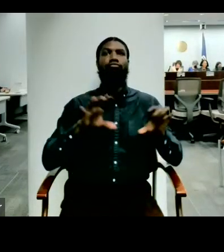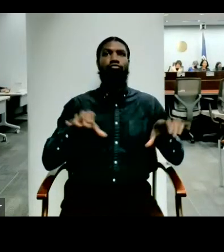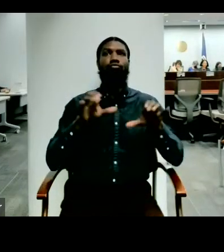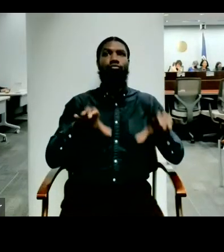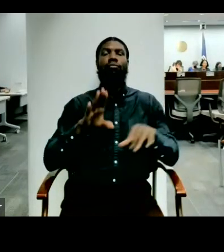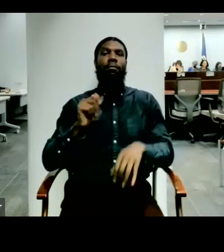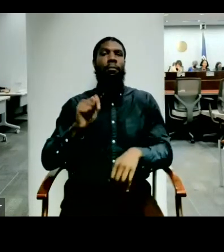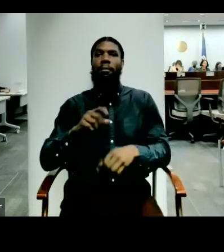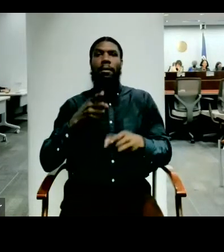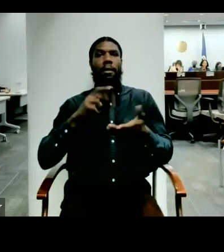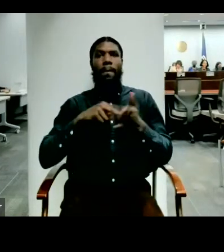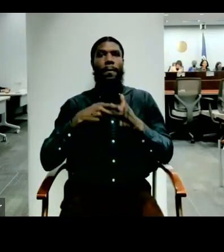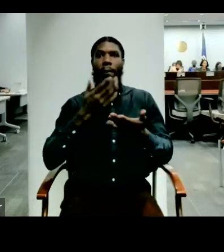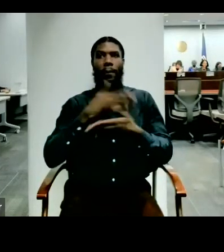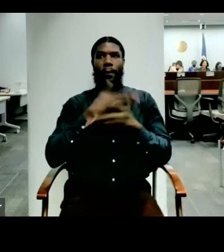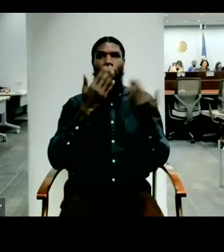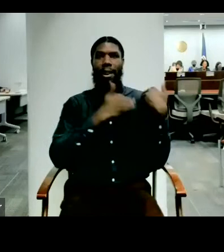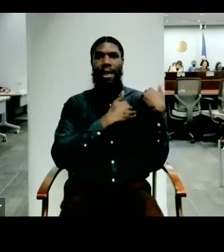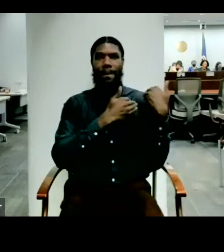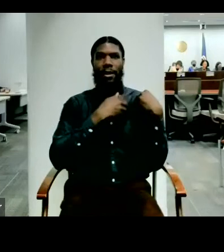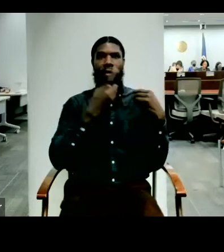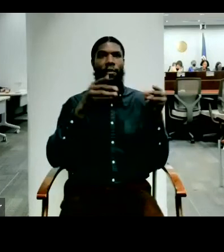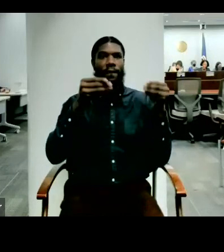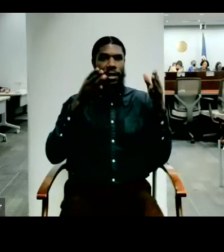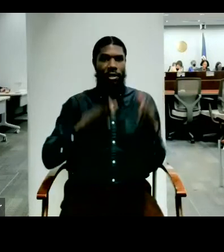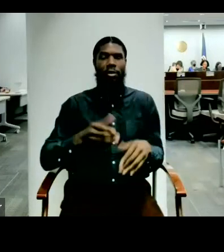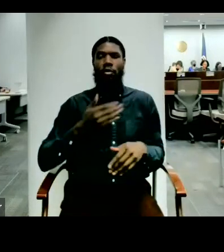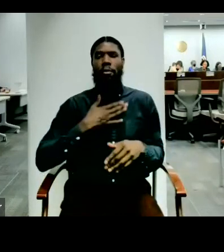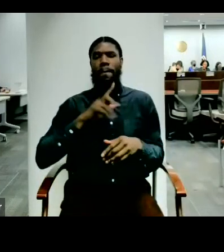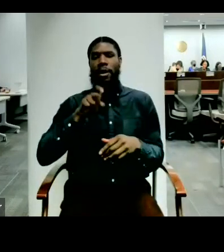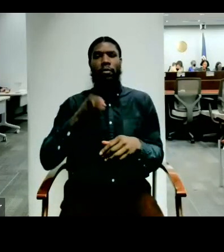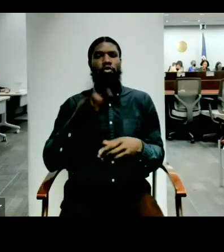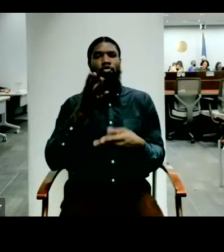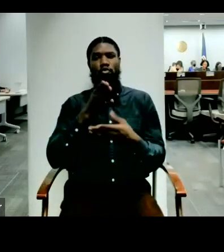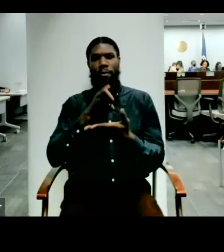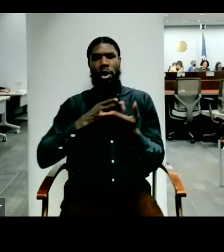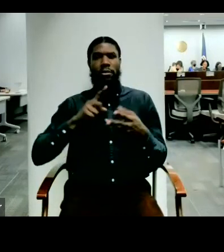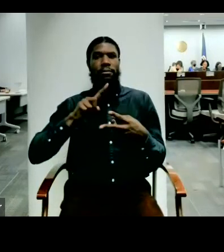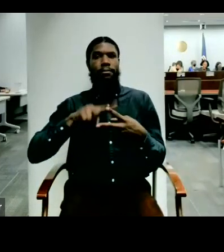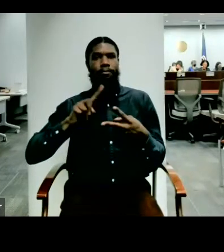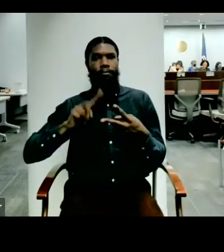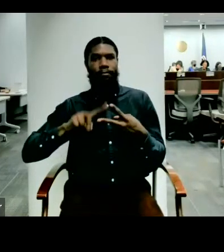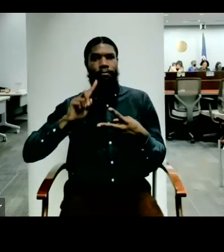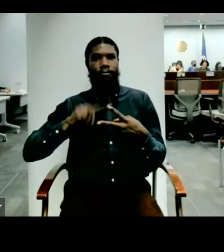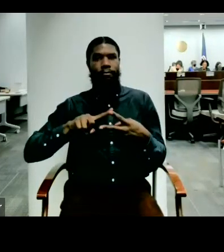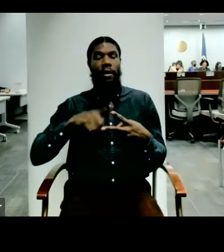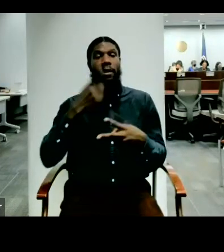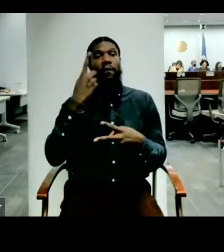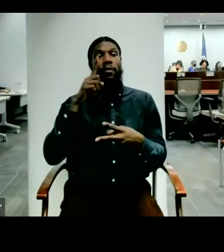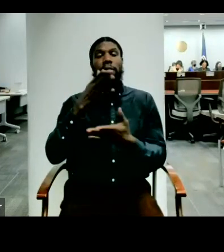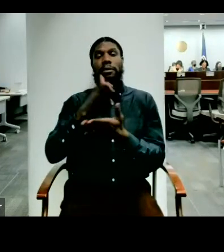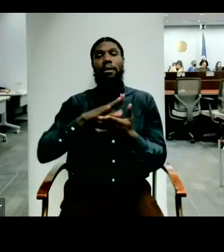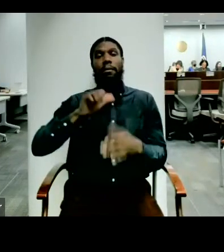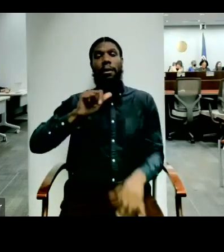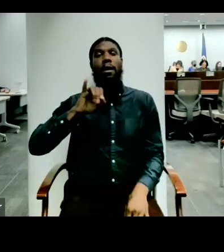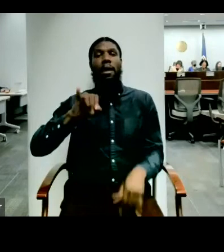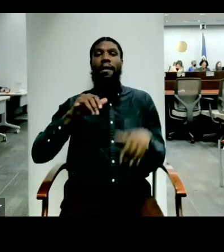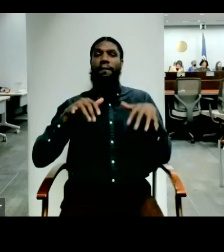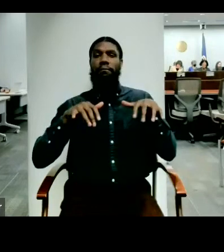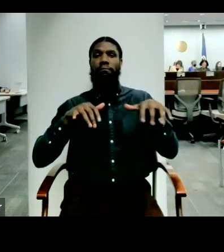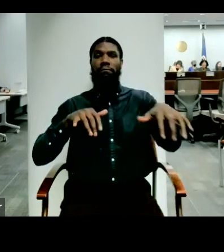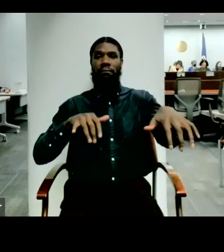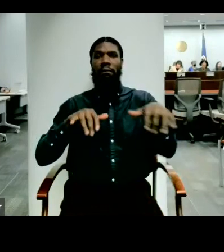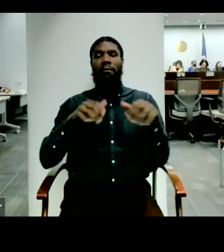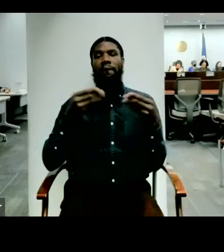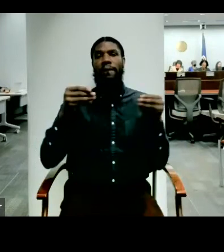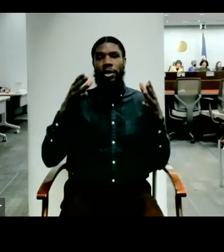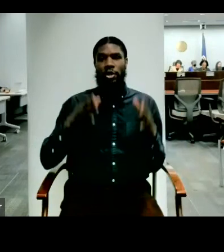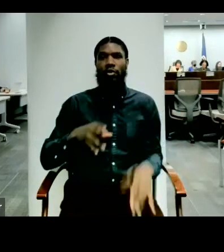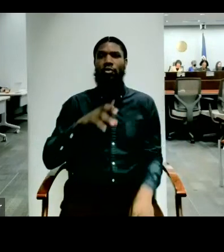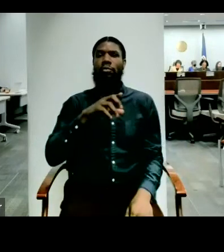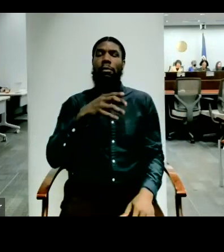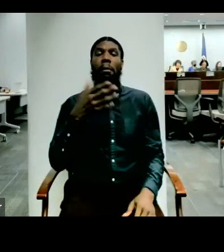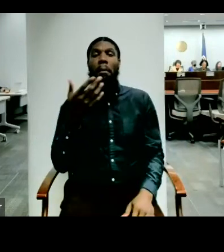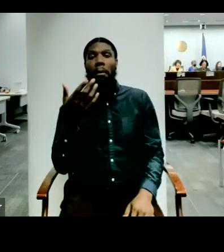So question, for some of these AI vendors, would you say that they are um by perhaps administering